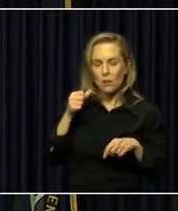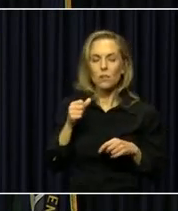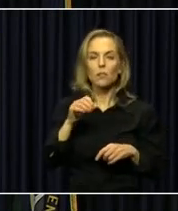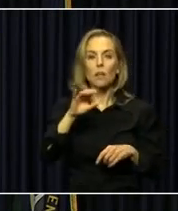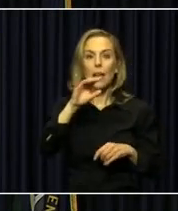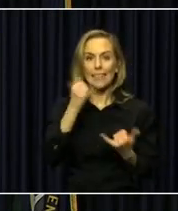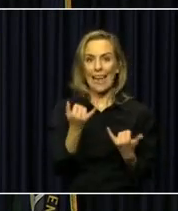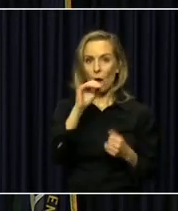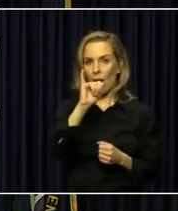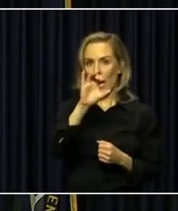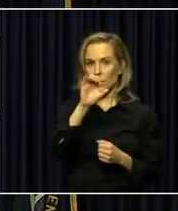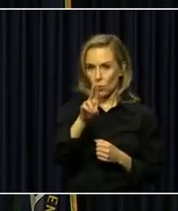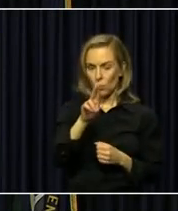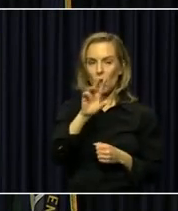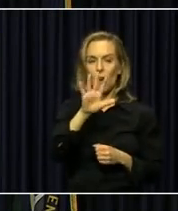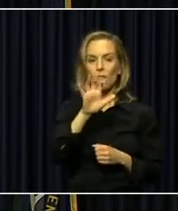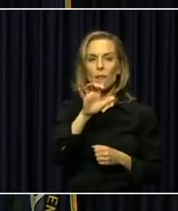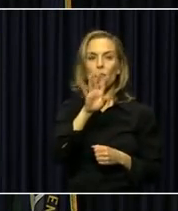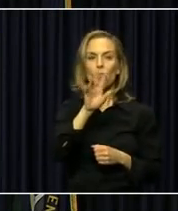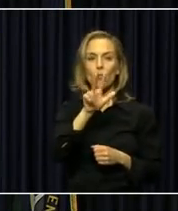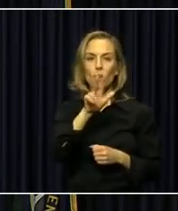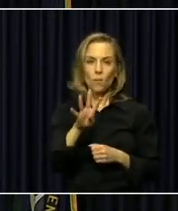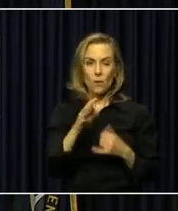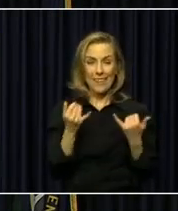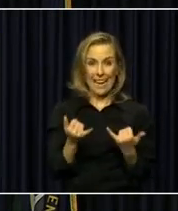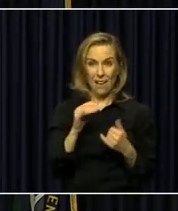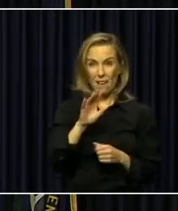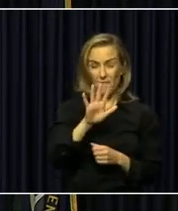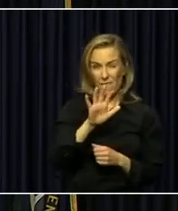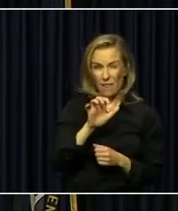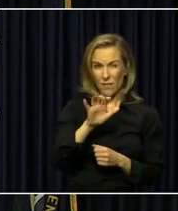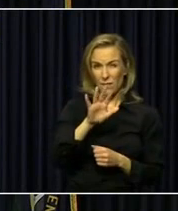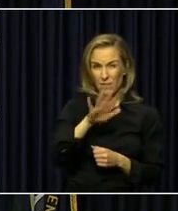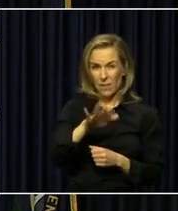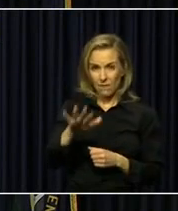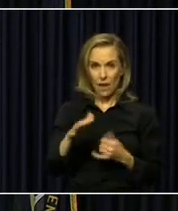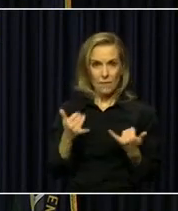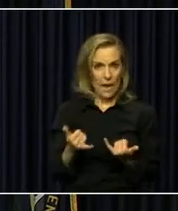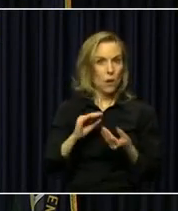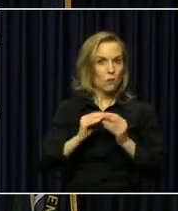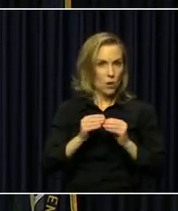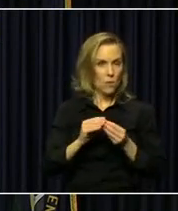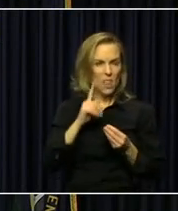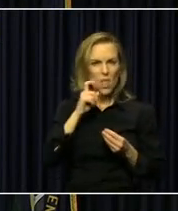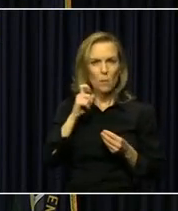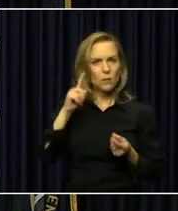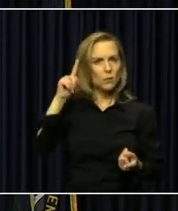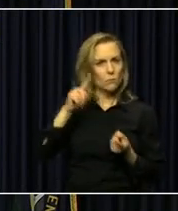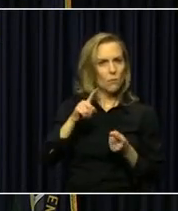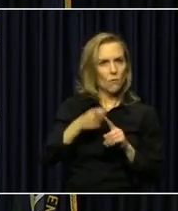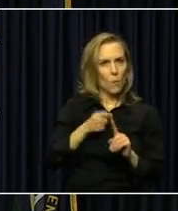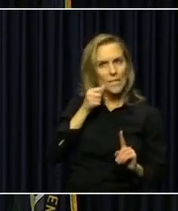TODAY, WHICH BRING OR TOTAL TO 144 KENTUCKIANS THAT WE HAVE LOST.